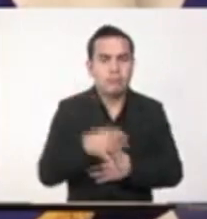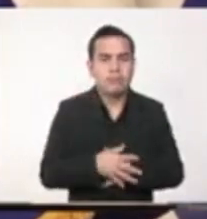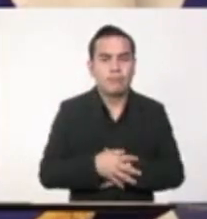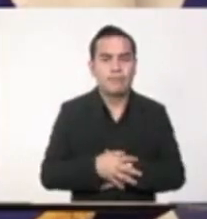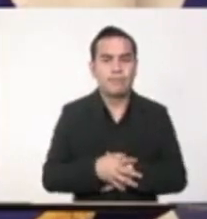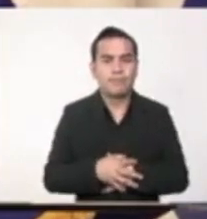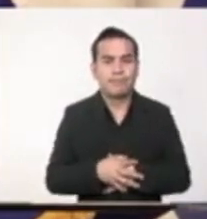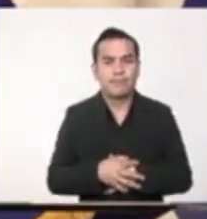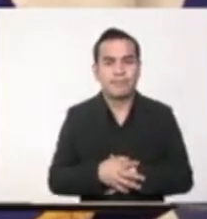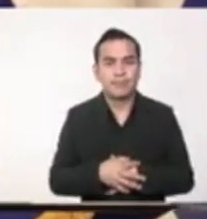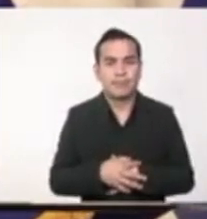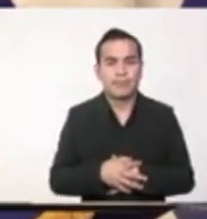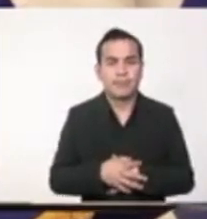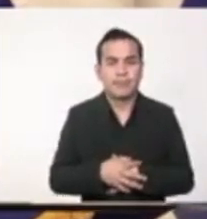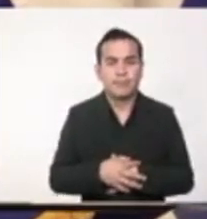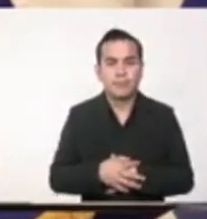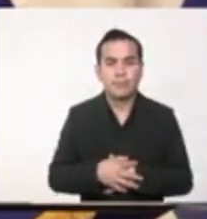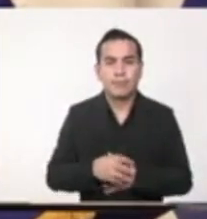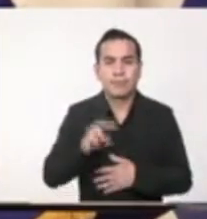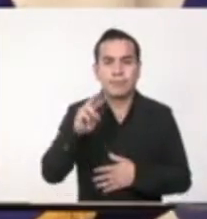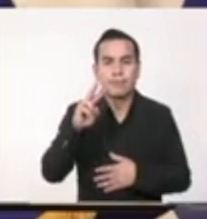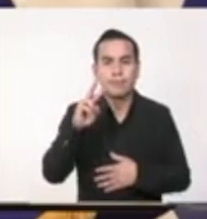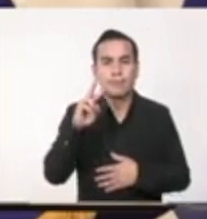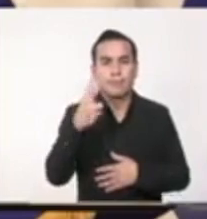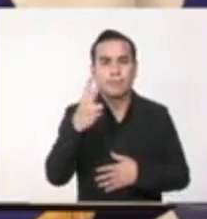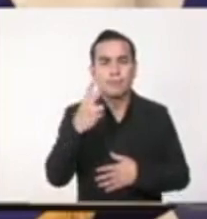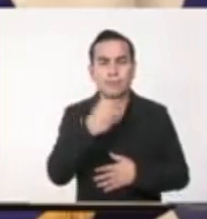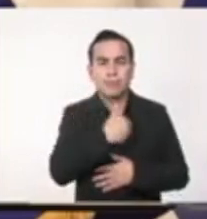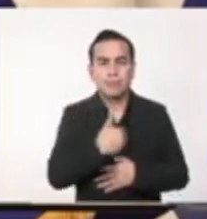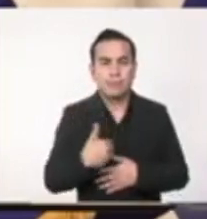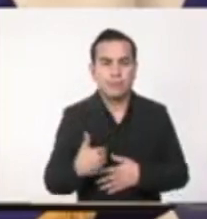One of the Vice Presidents of the Assembly has a